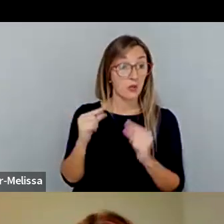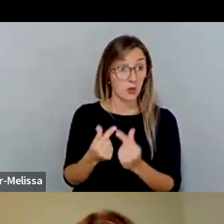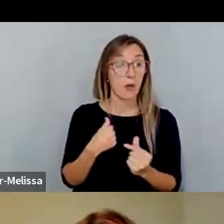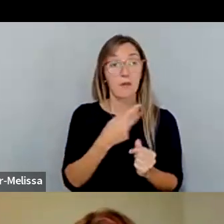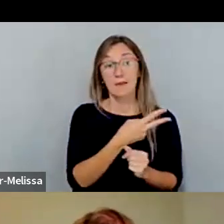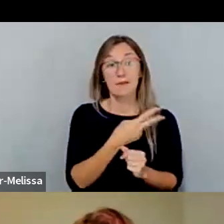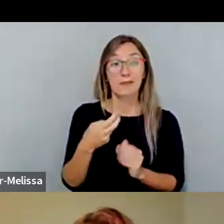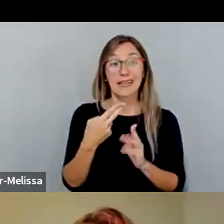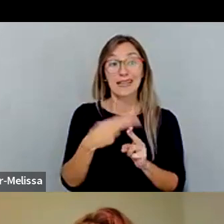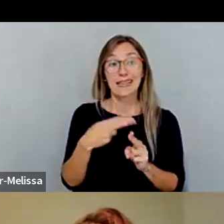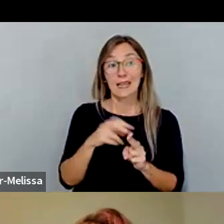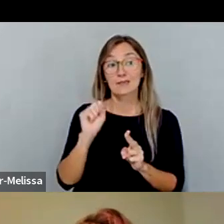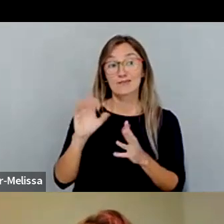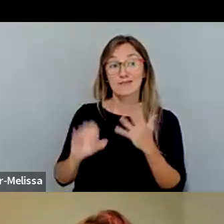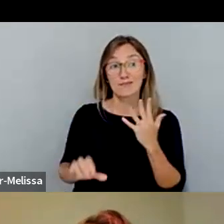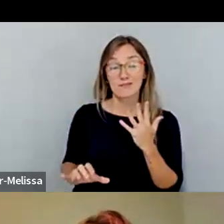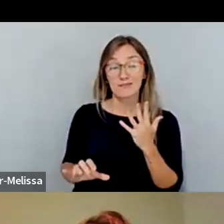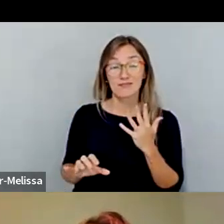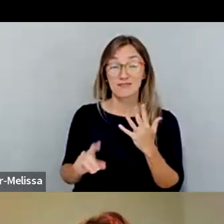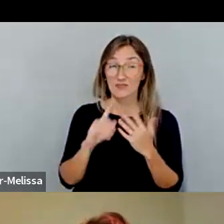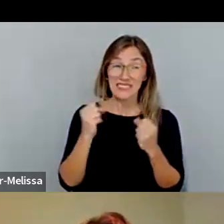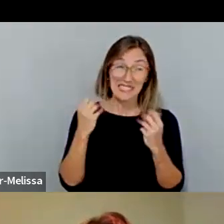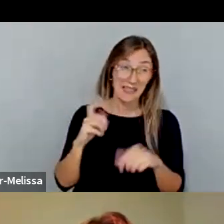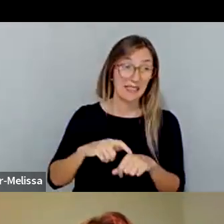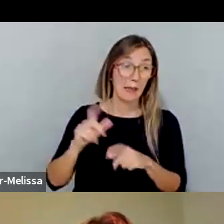young person who would sit on a White House panel. We were able to pull